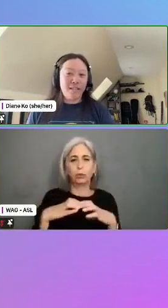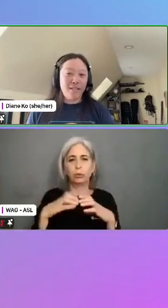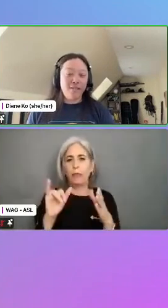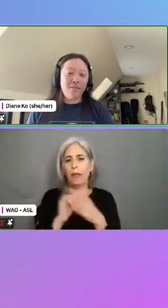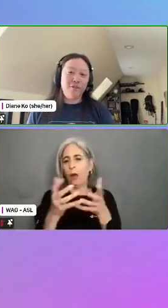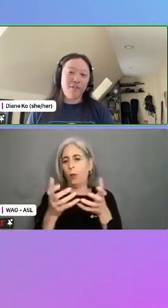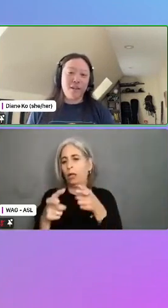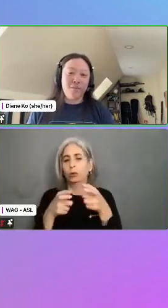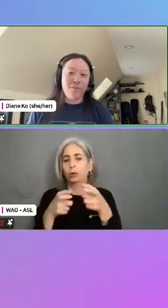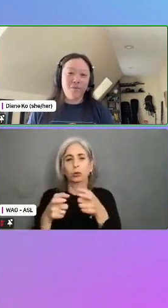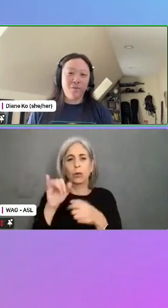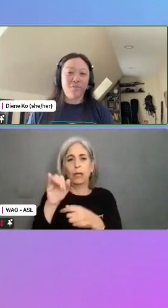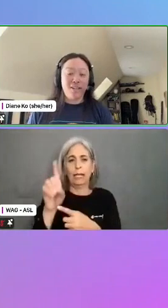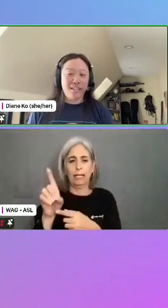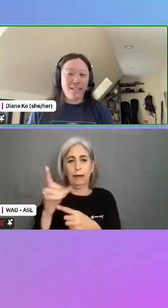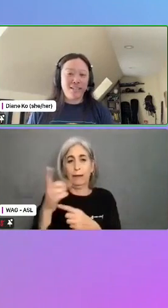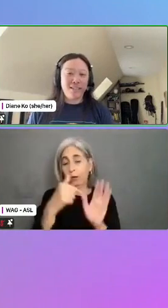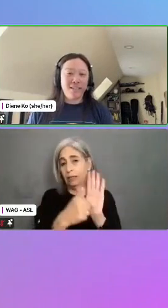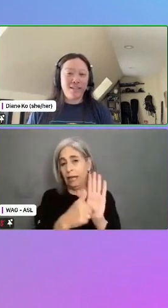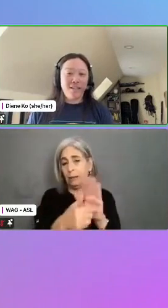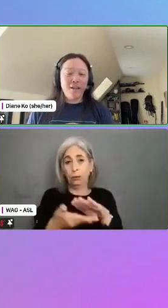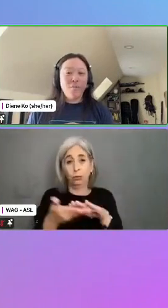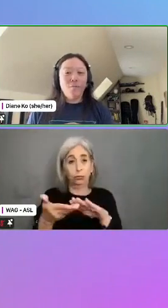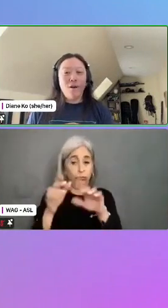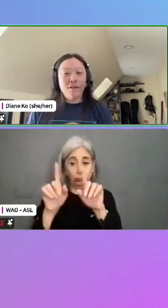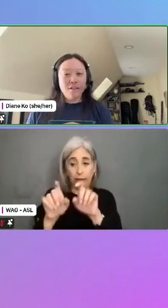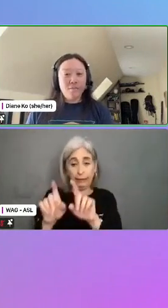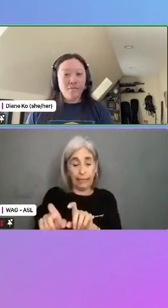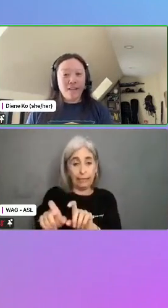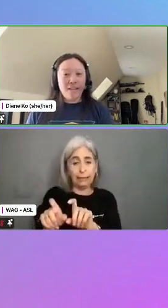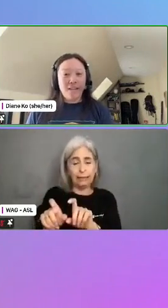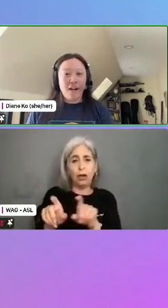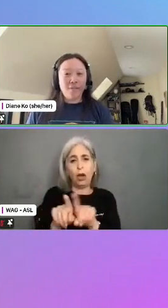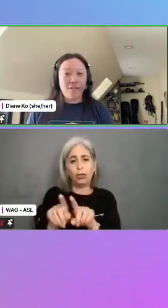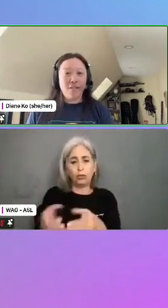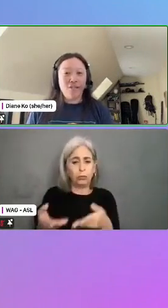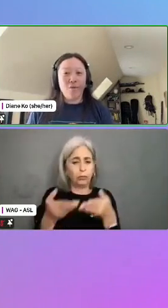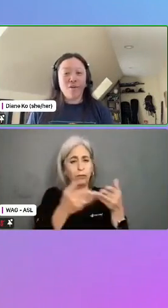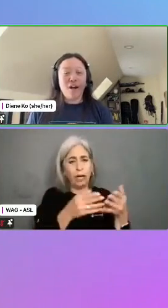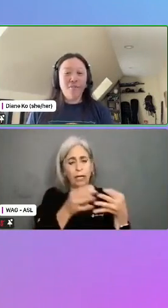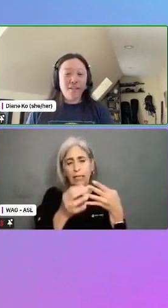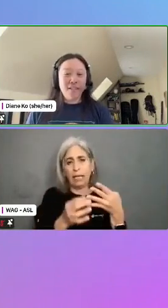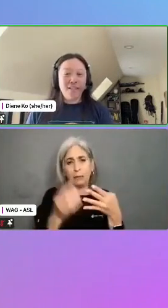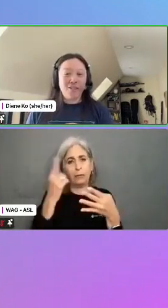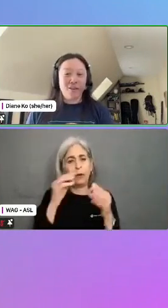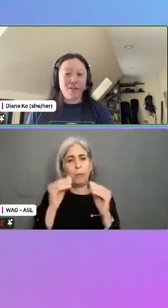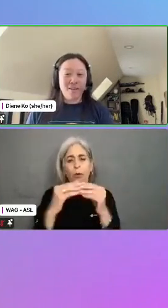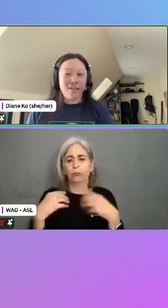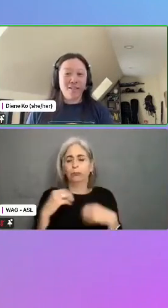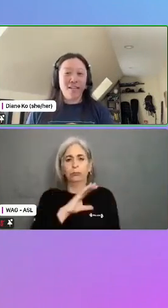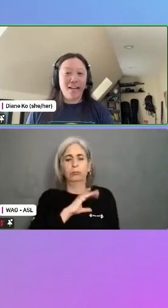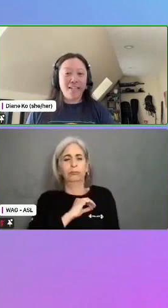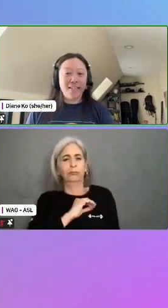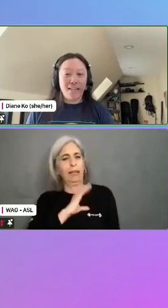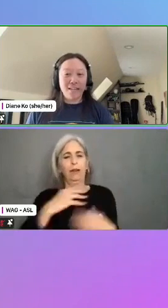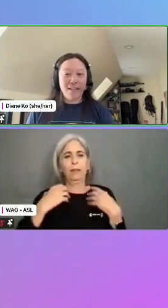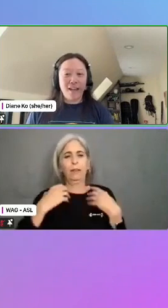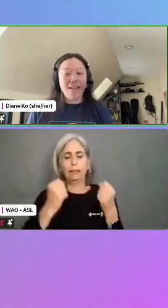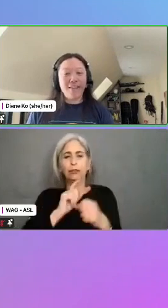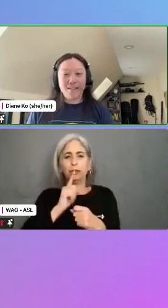division that contains an image element and anchor that wraps an H2 for the card table and AP tab for the card